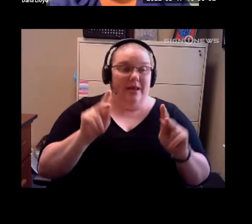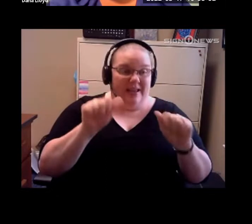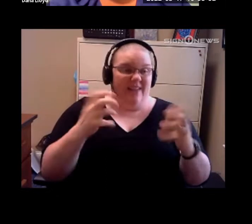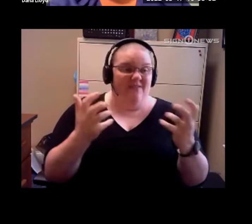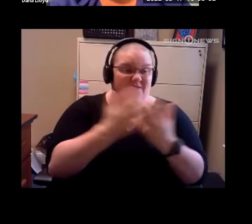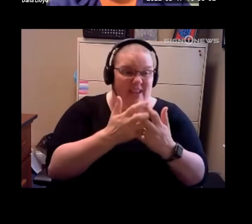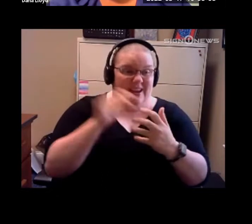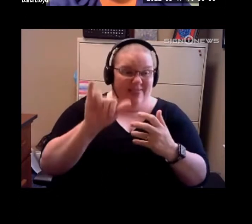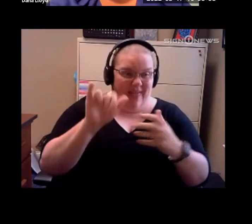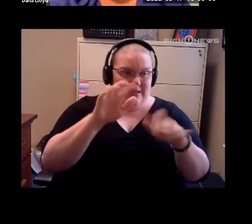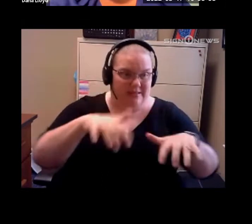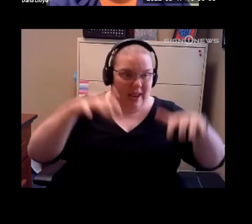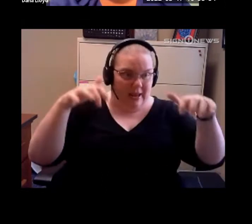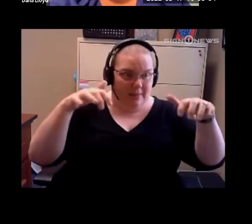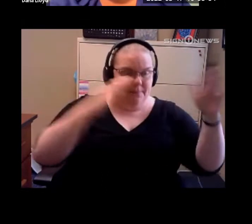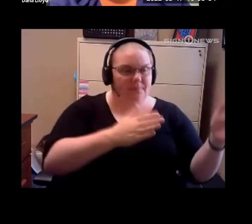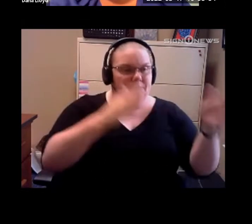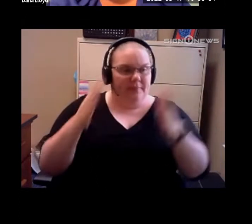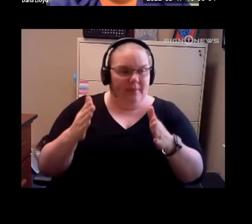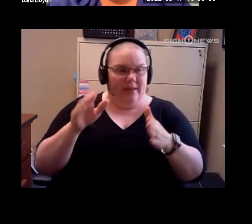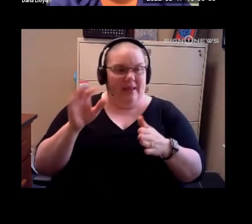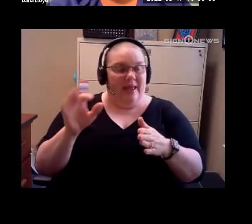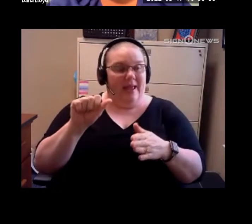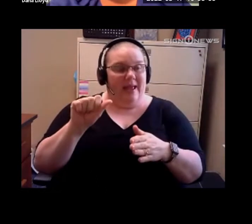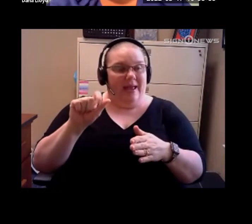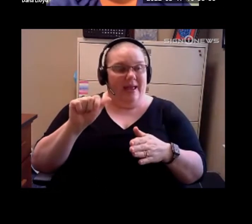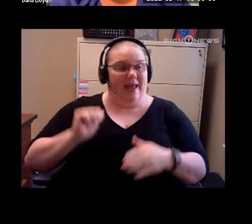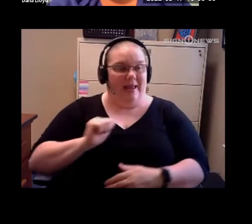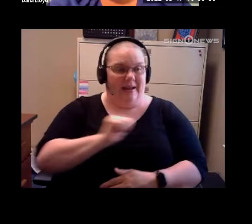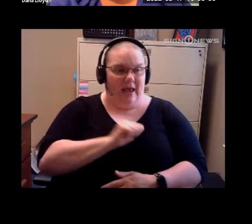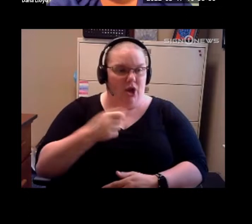if we look next there's the Atlanta Hawks right their Stadium's pretty big about 21